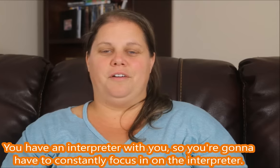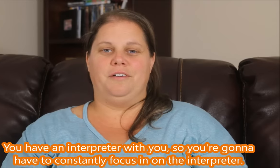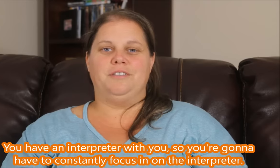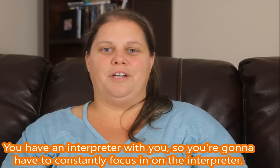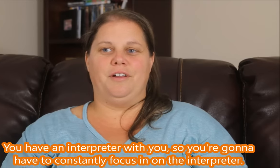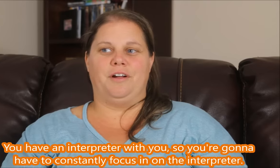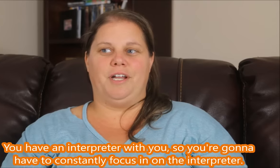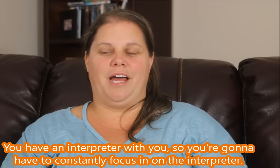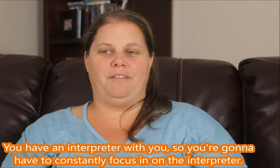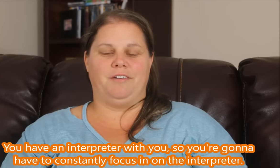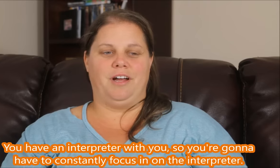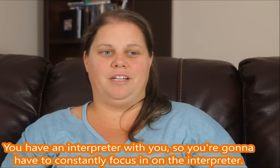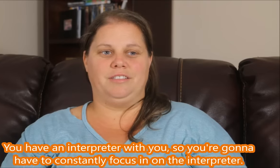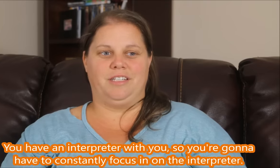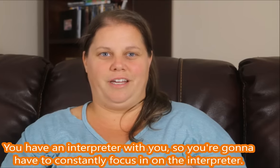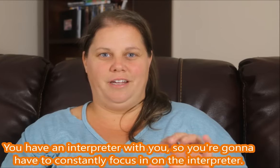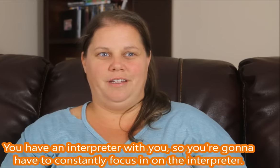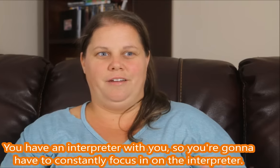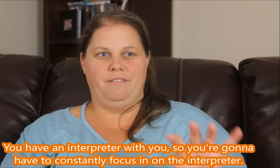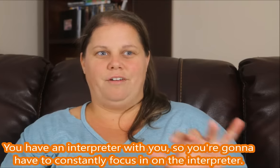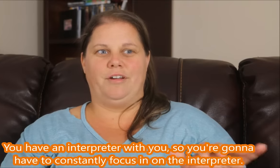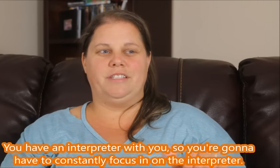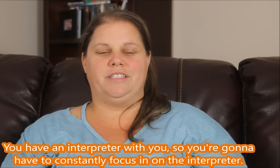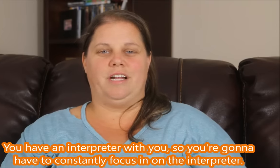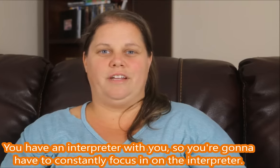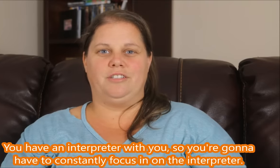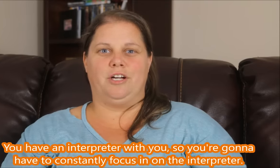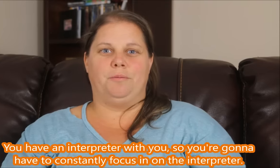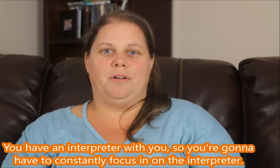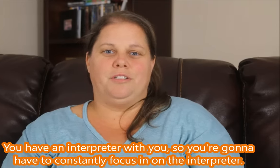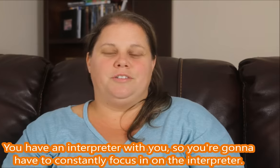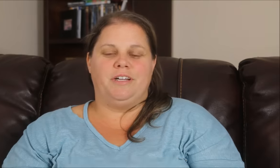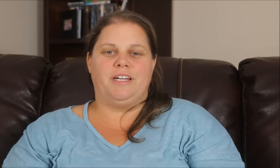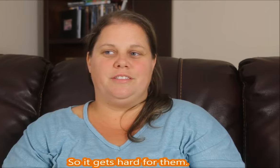you so you're gonna have to constantly focus in on the interpreter so it gets